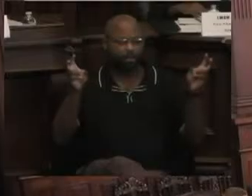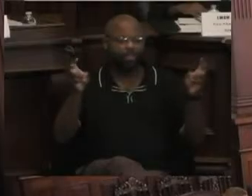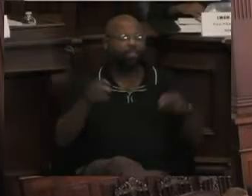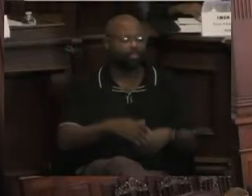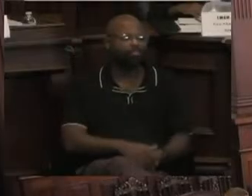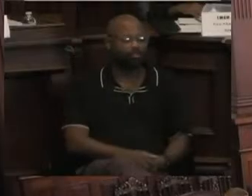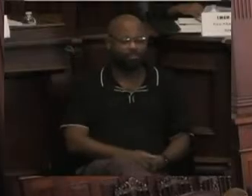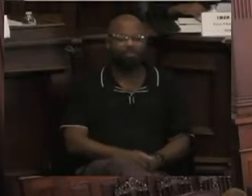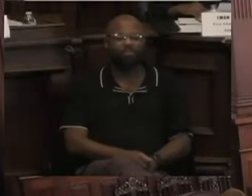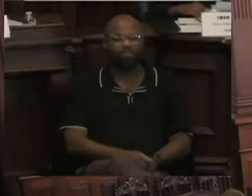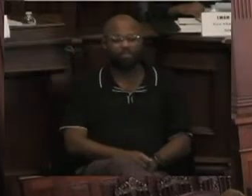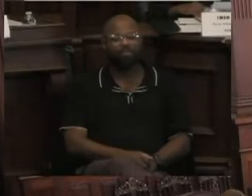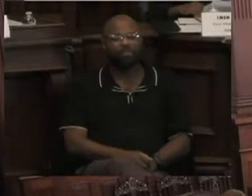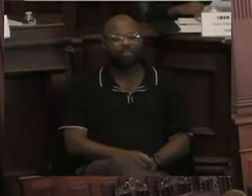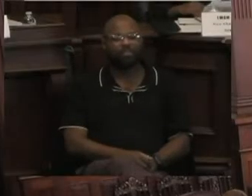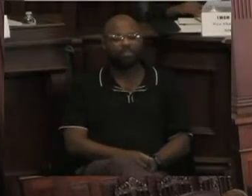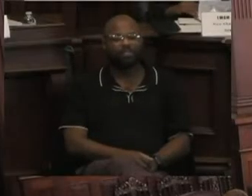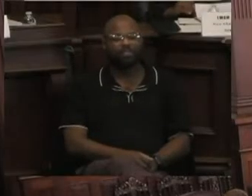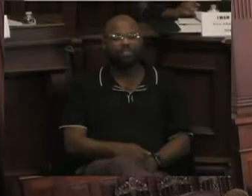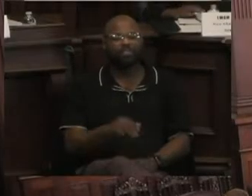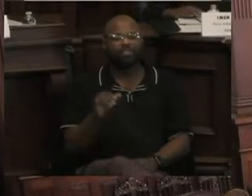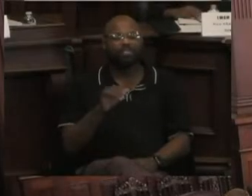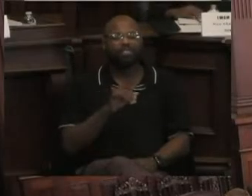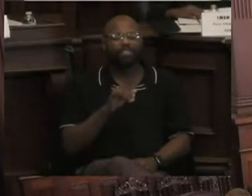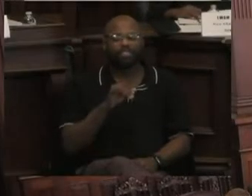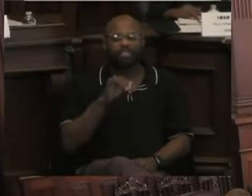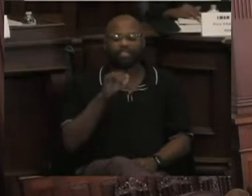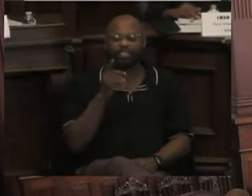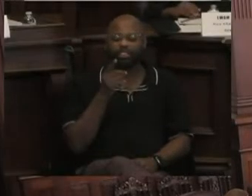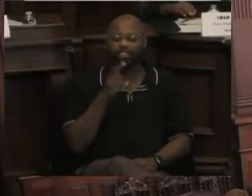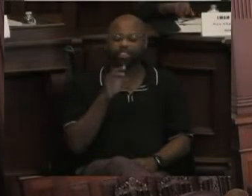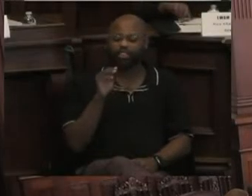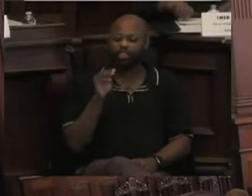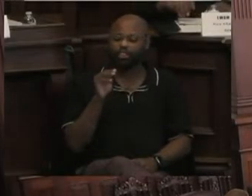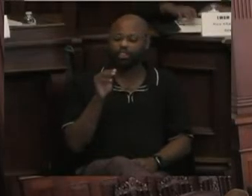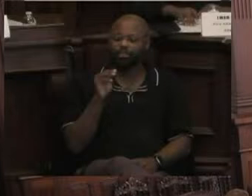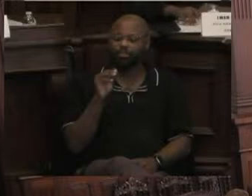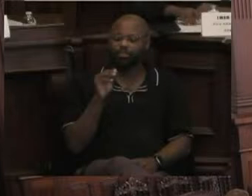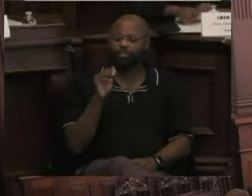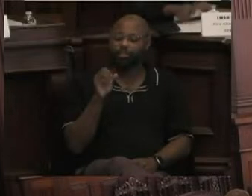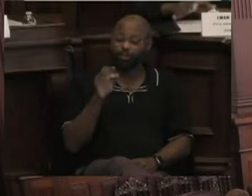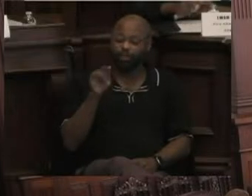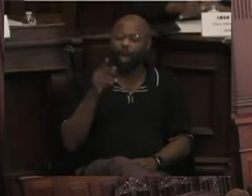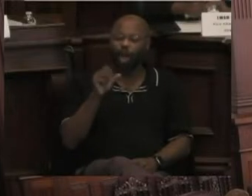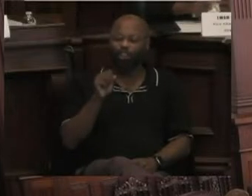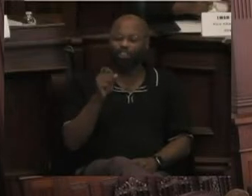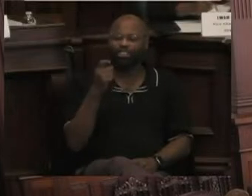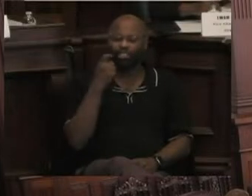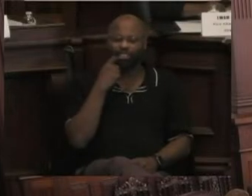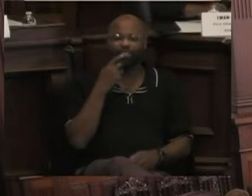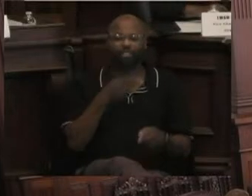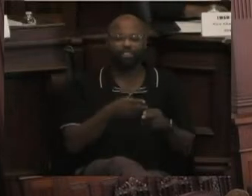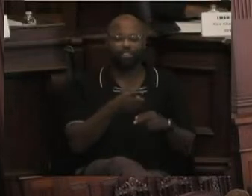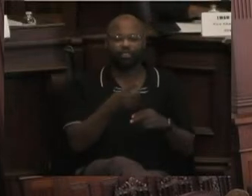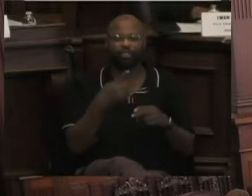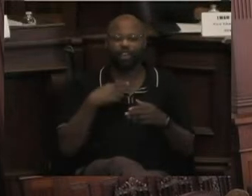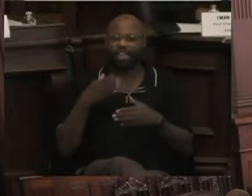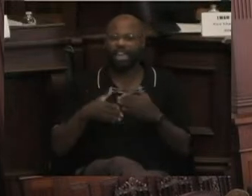I saw you was January. Regarding the same topic. So as